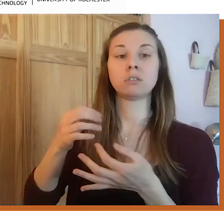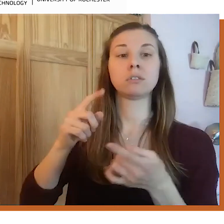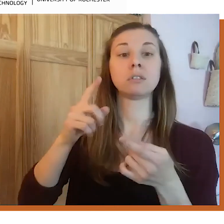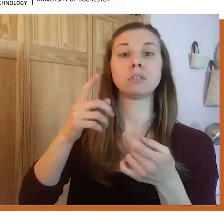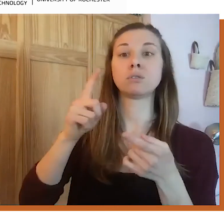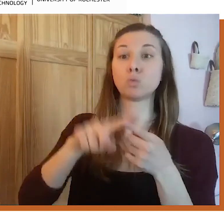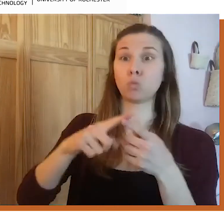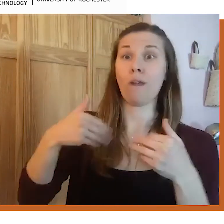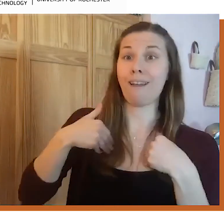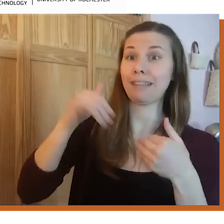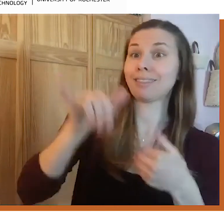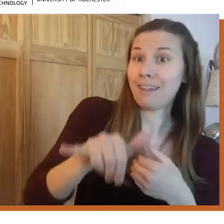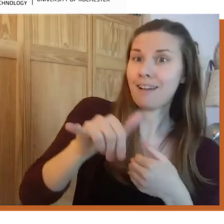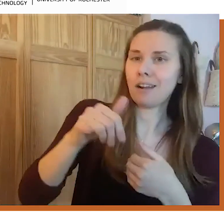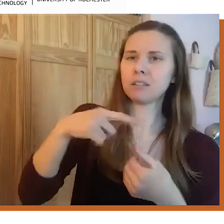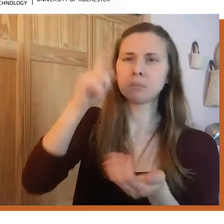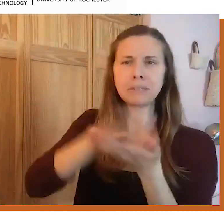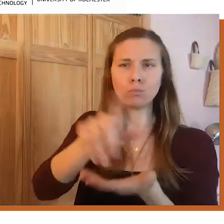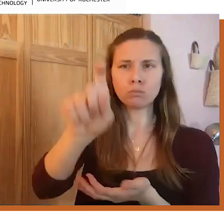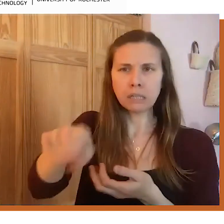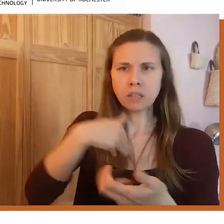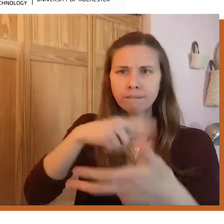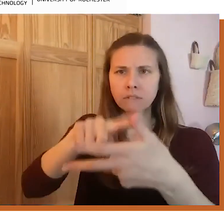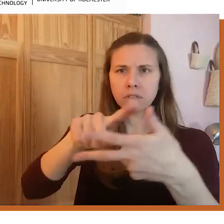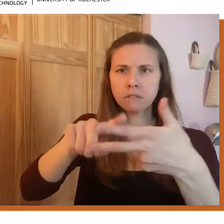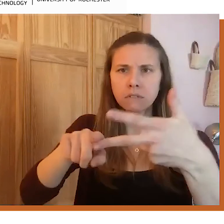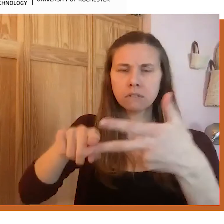and to have that ability to make your own decisions,